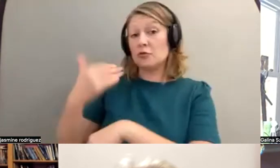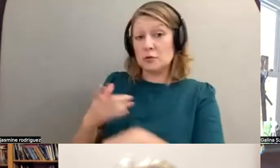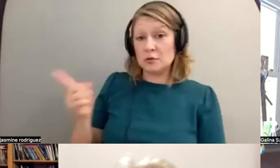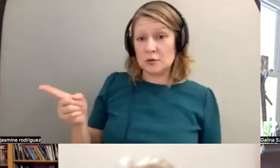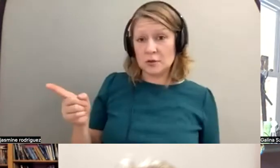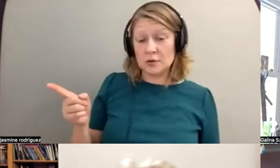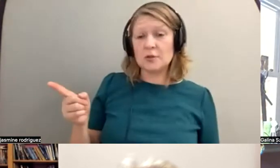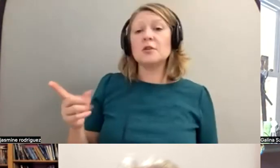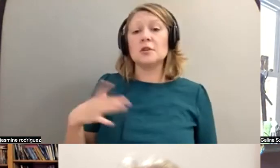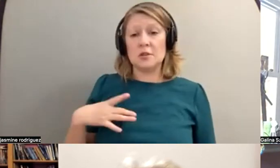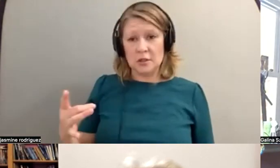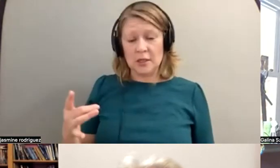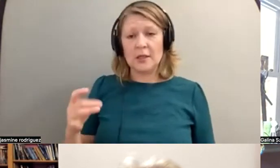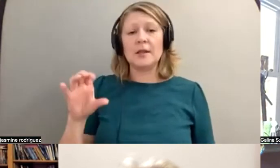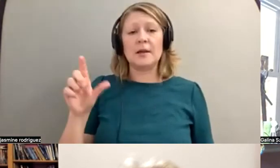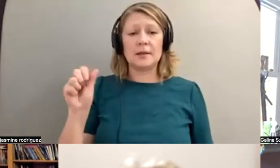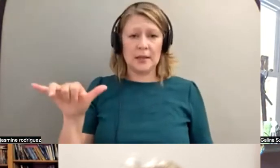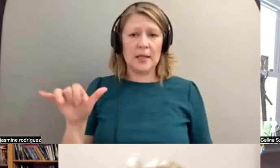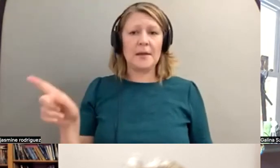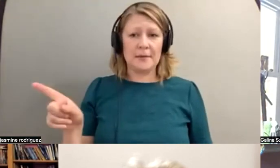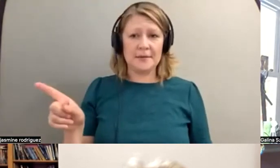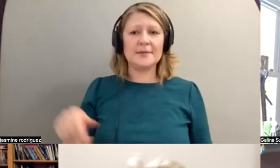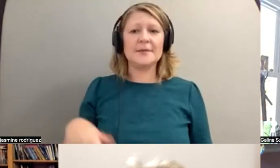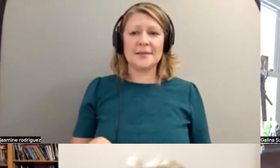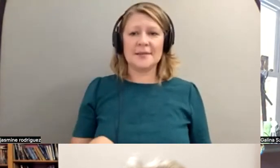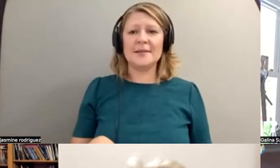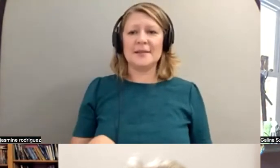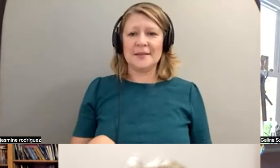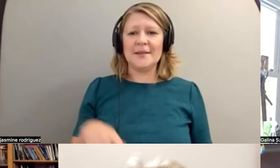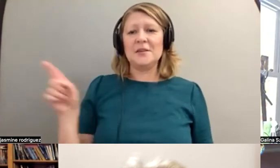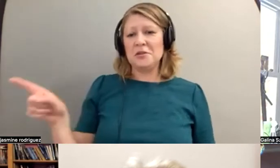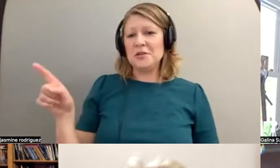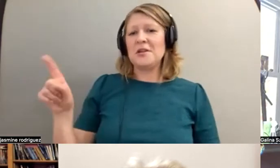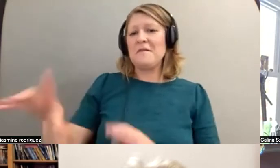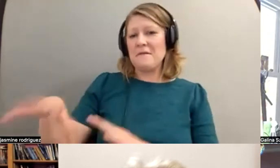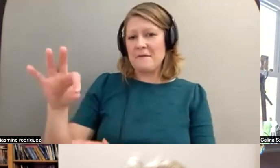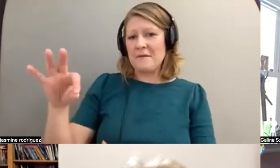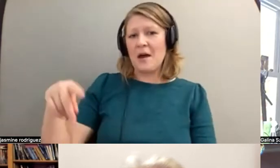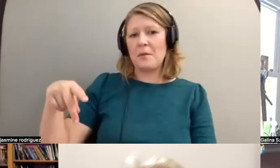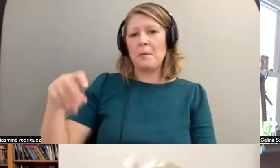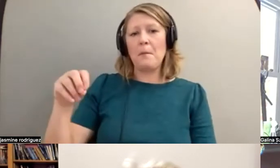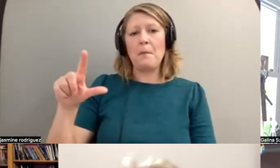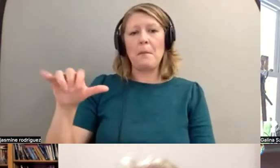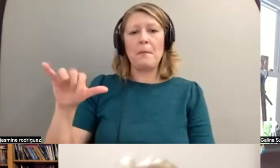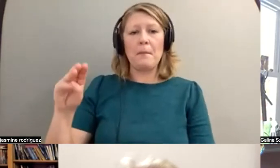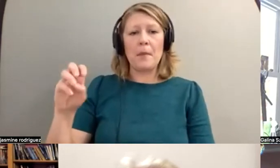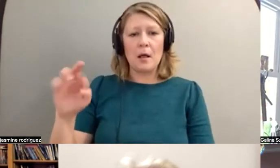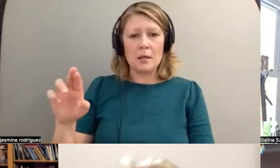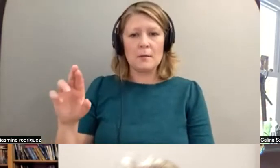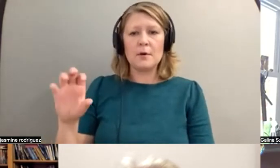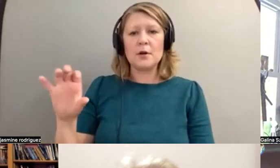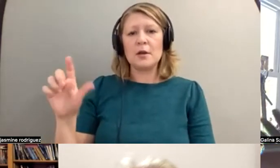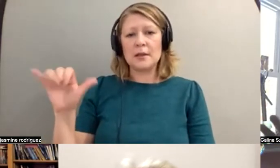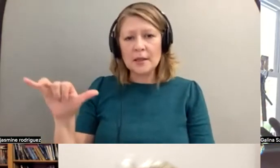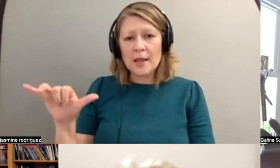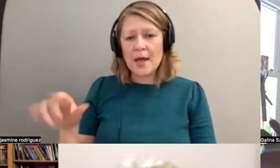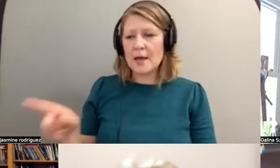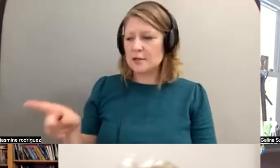So she found some polymer clay work, and I was fascinated. And I thought what is it?